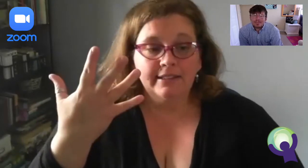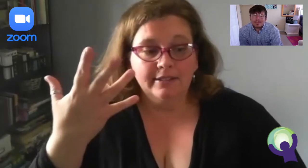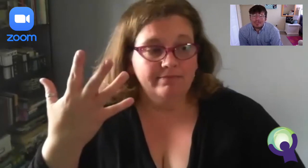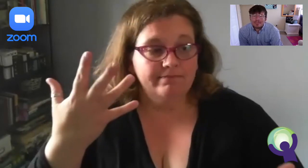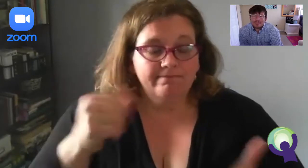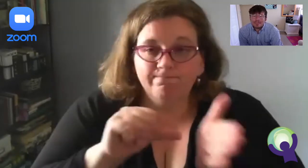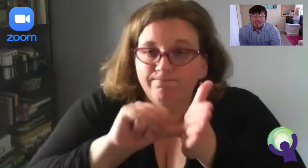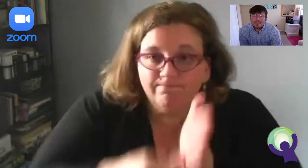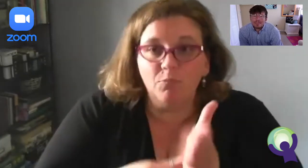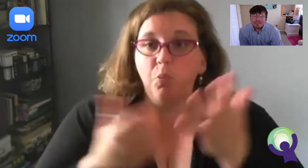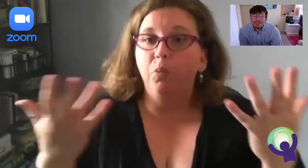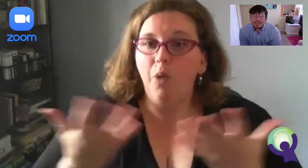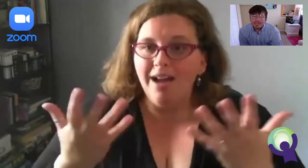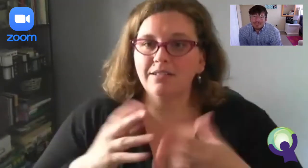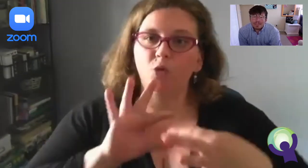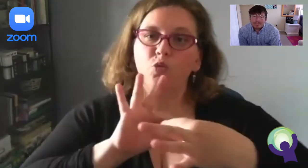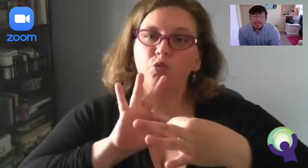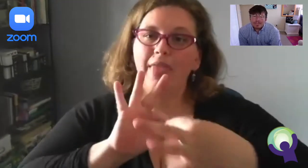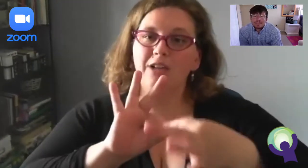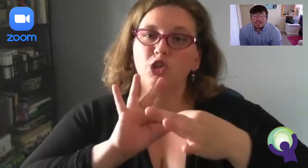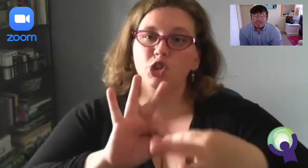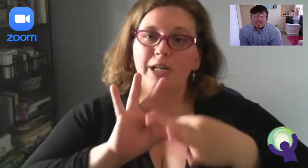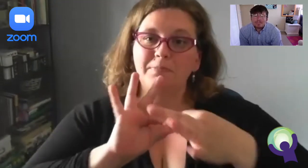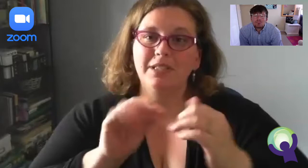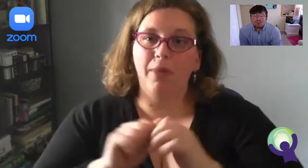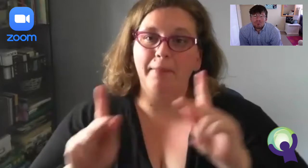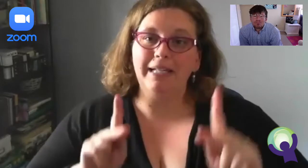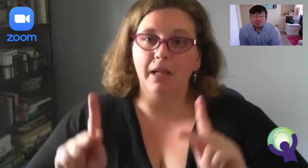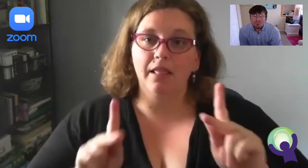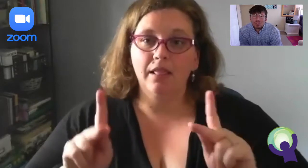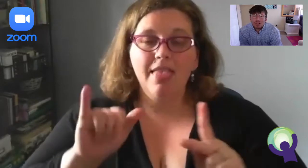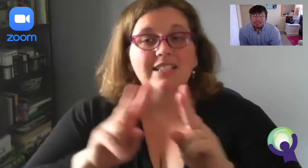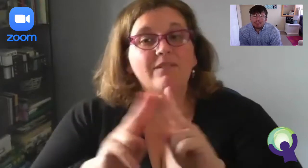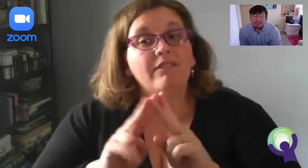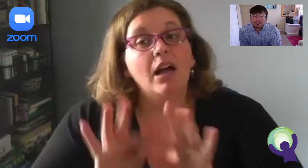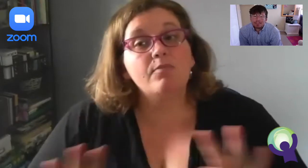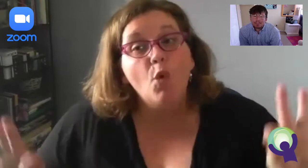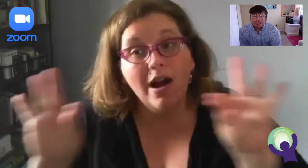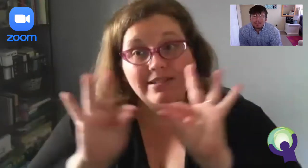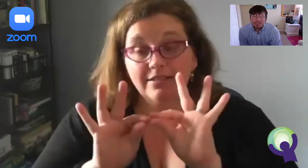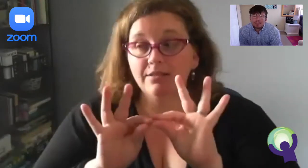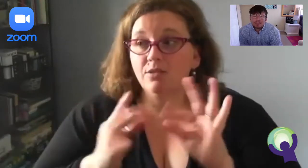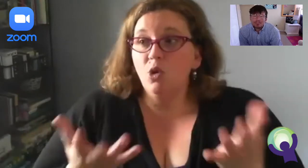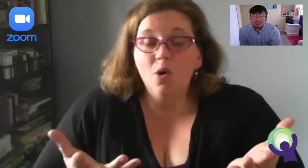But I think the number one and most important is